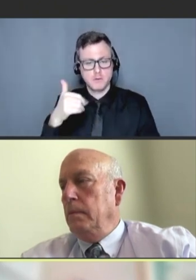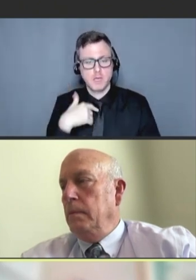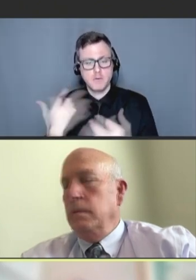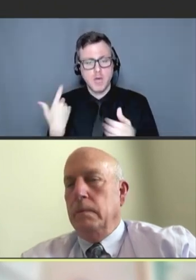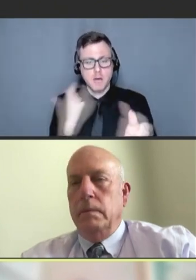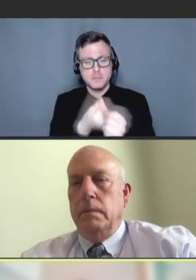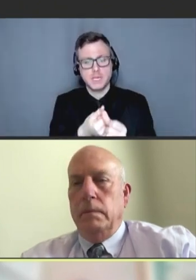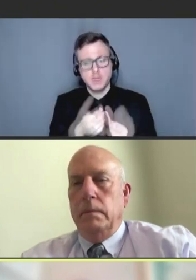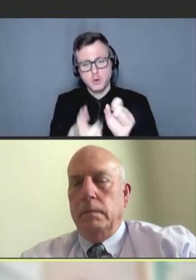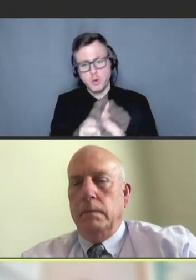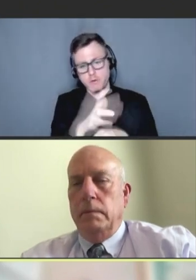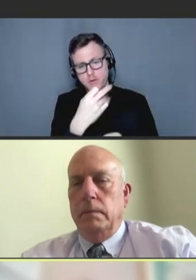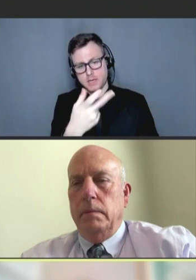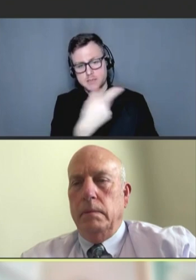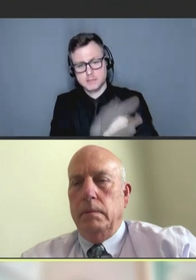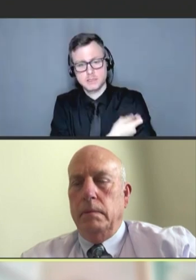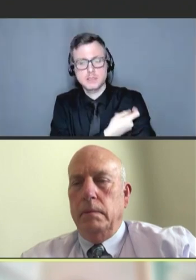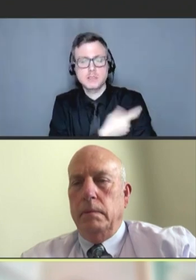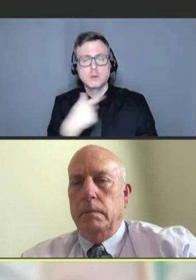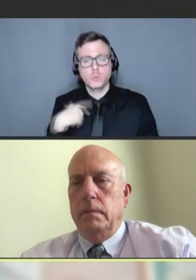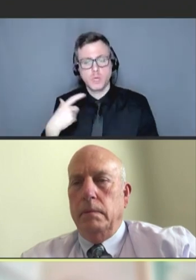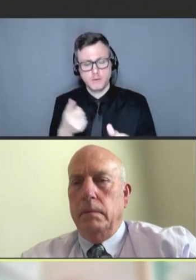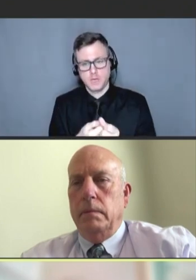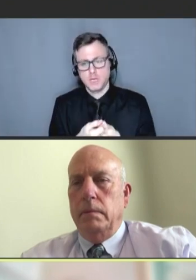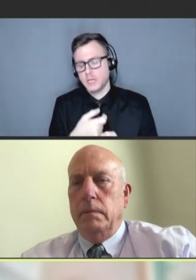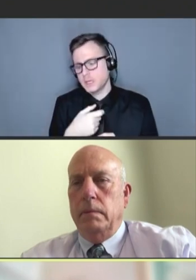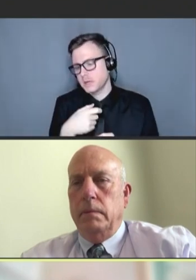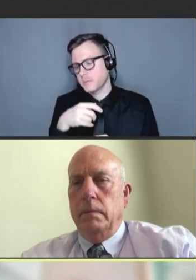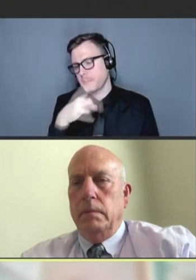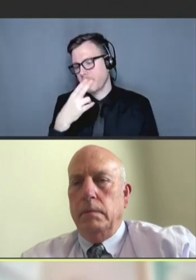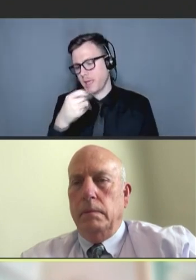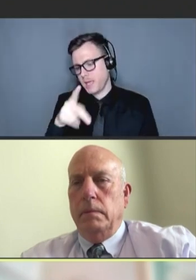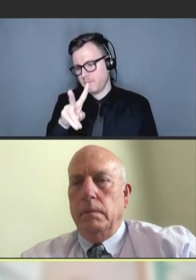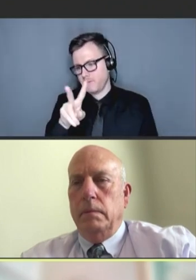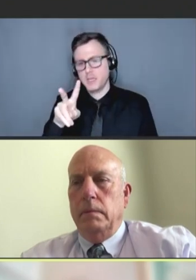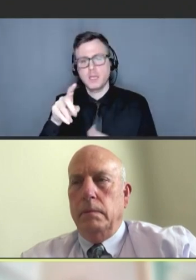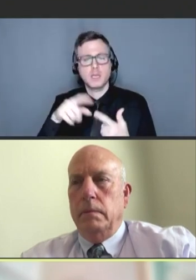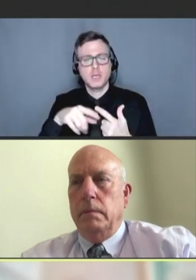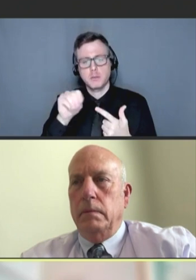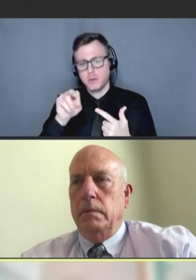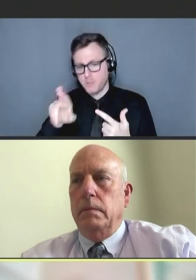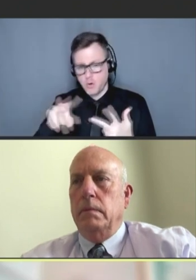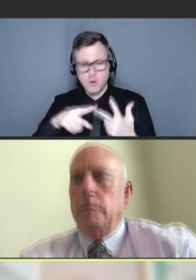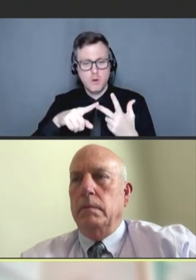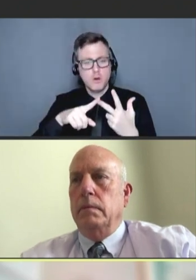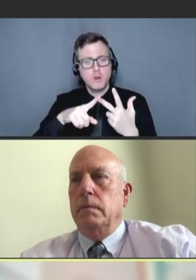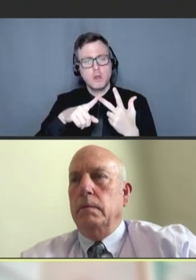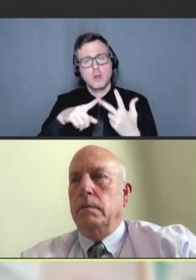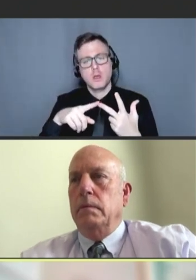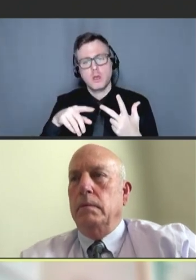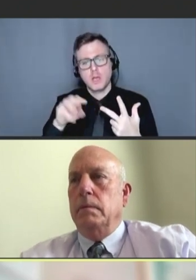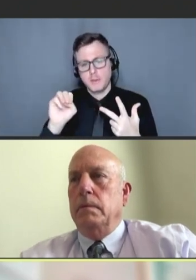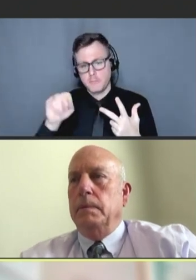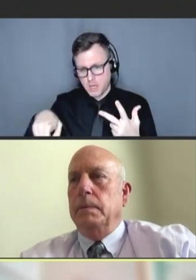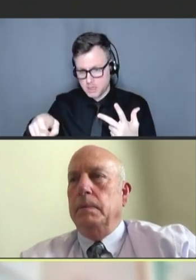We updated guidance this year on hepatitis B, MMR, monkeypox and -- or Mpox and COVID